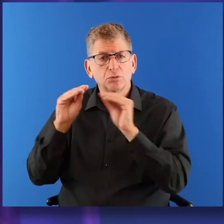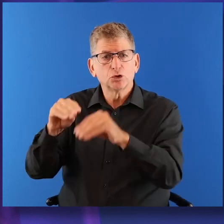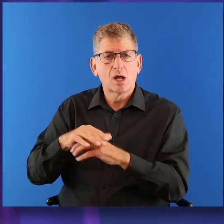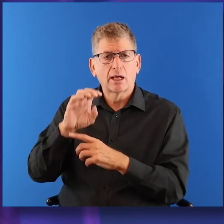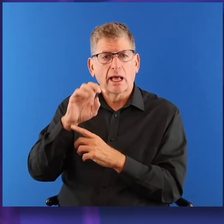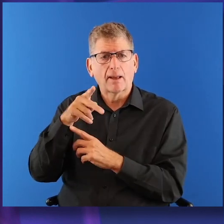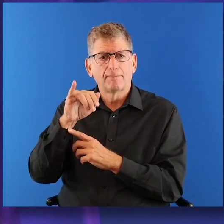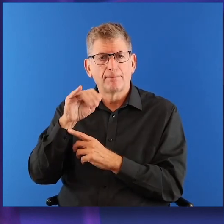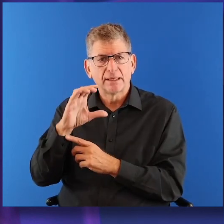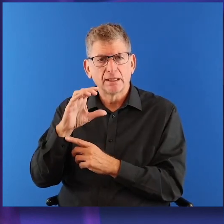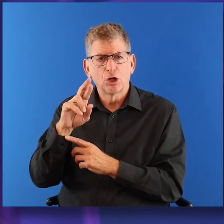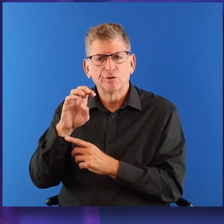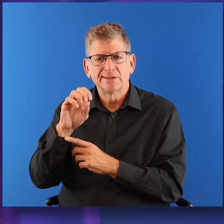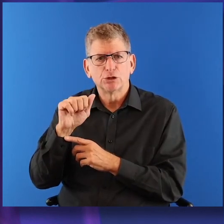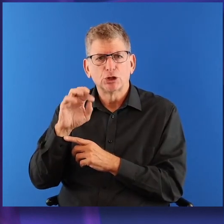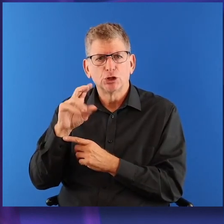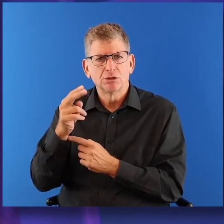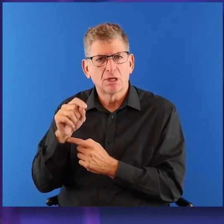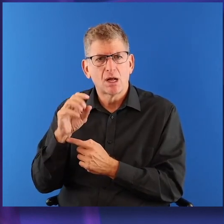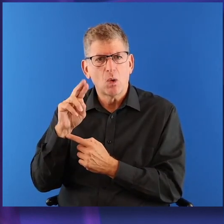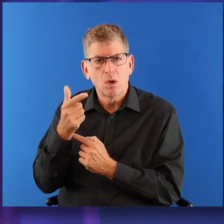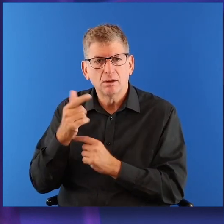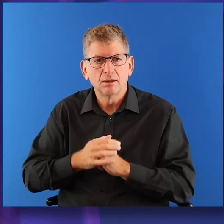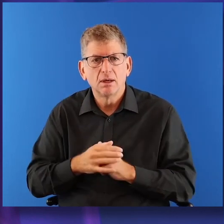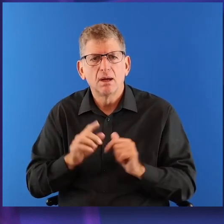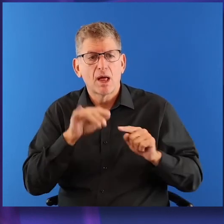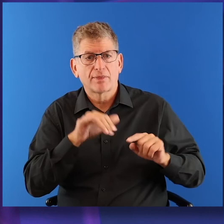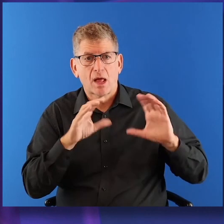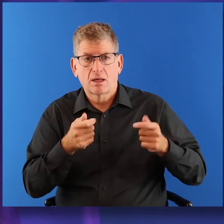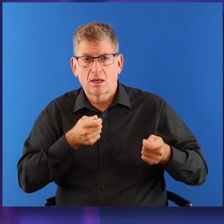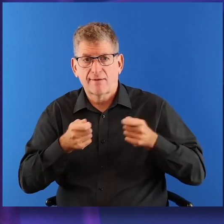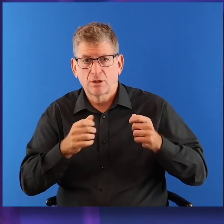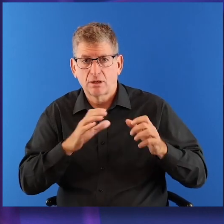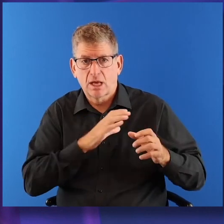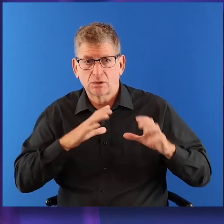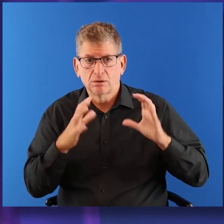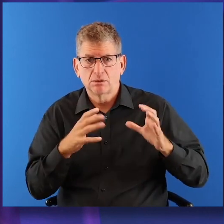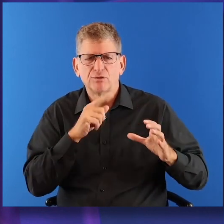well in addition to epicresearch.org. But that governing council really